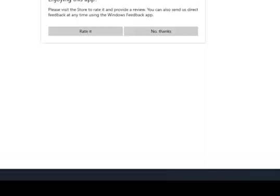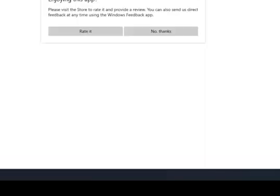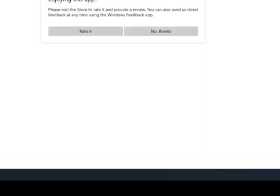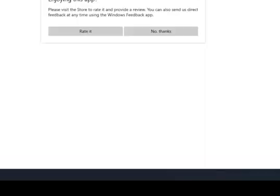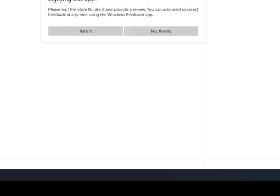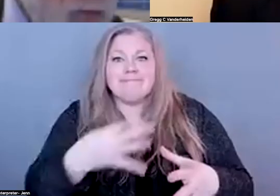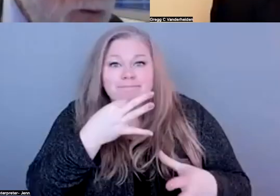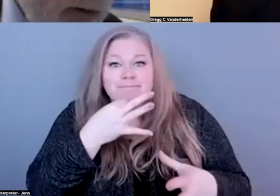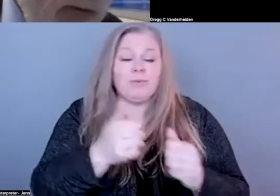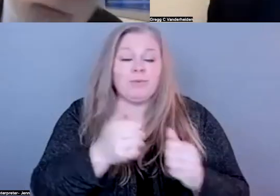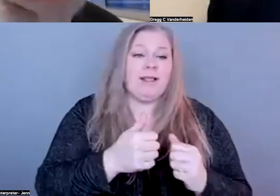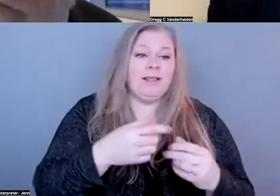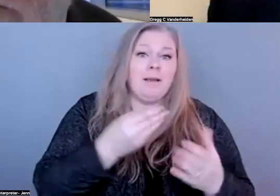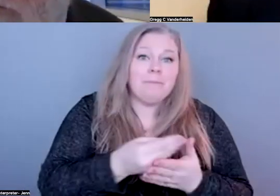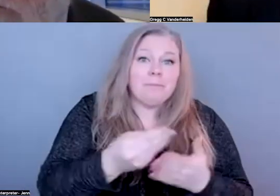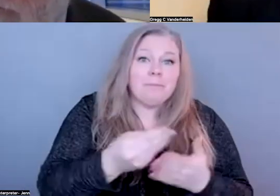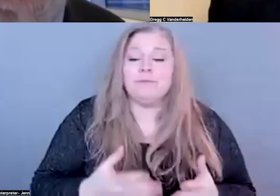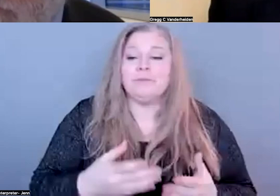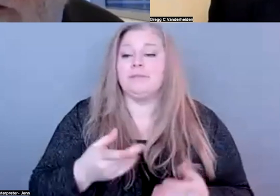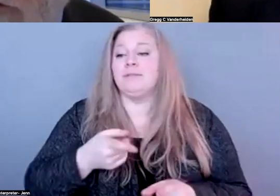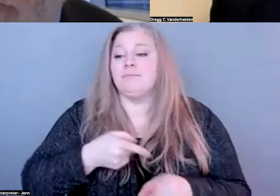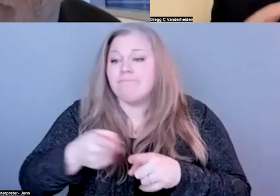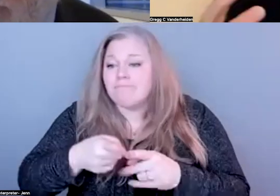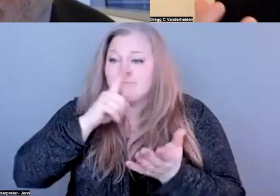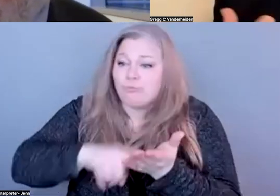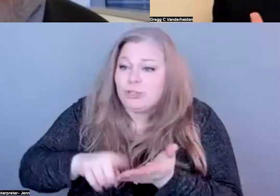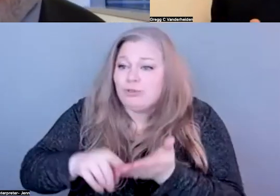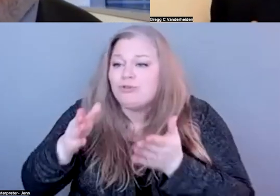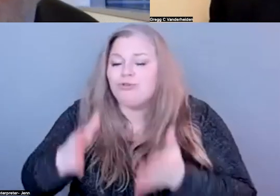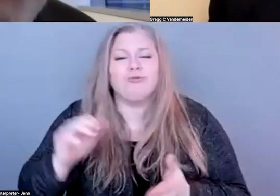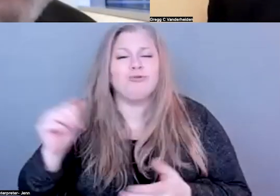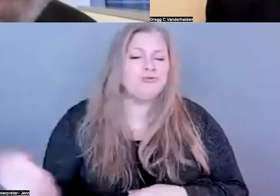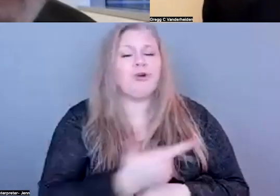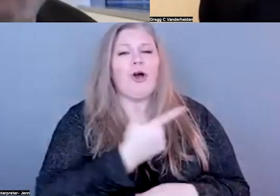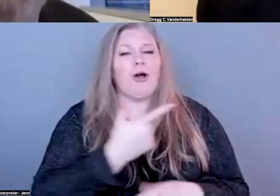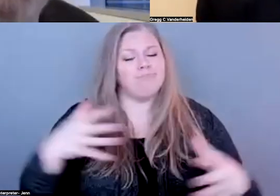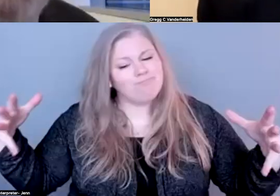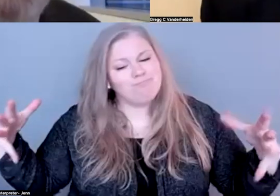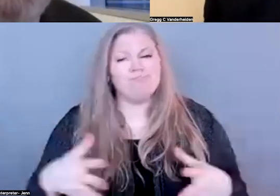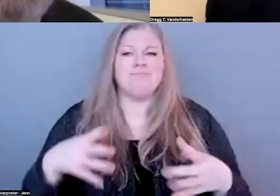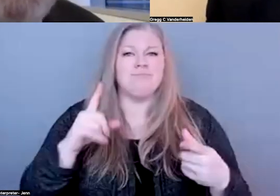technology vendors, mainstream researchers, all of whom are together to try to identify